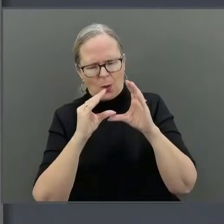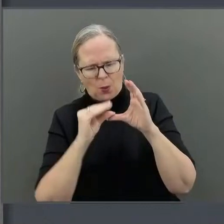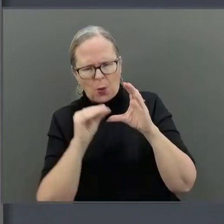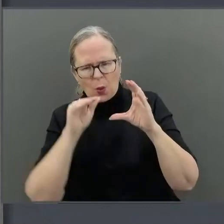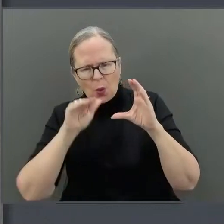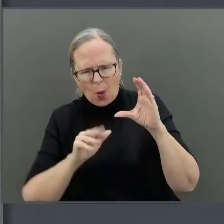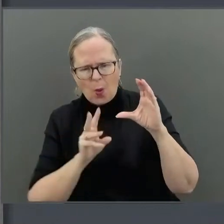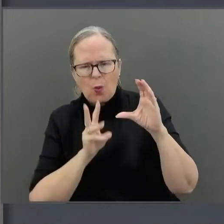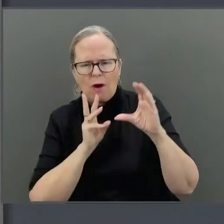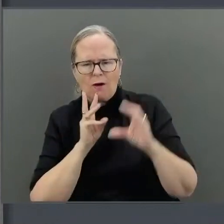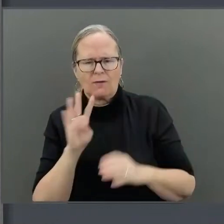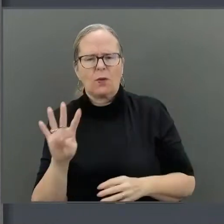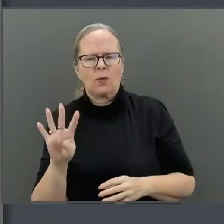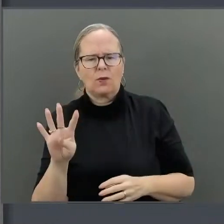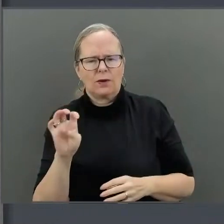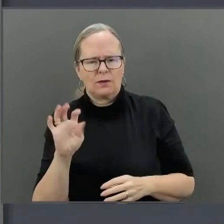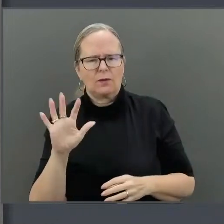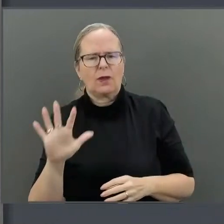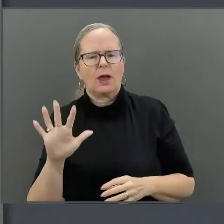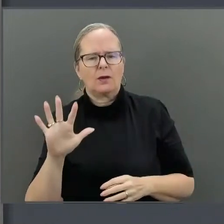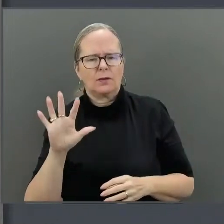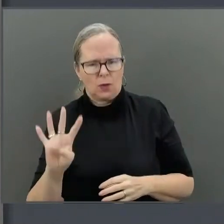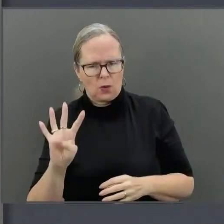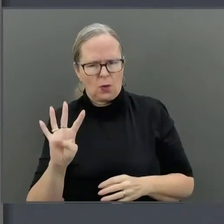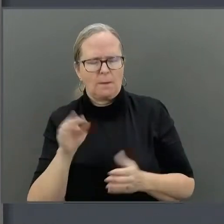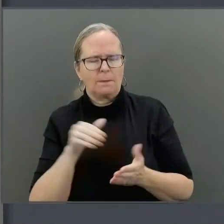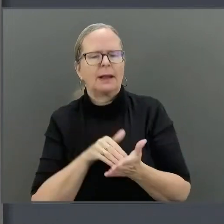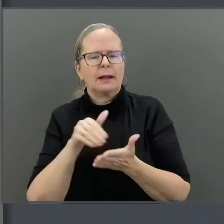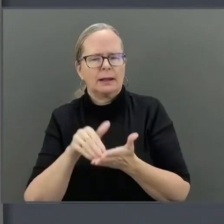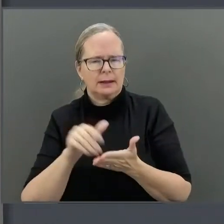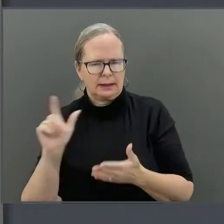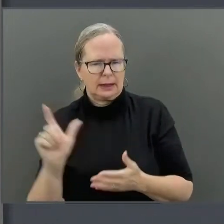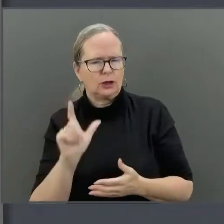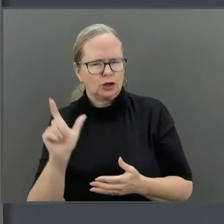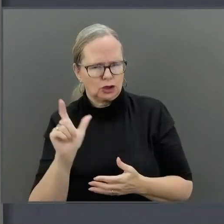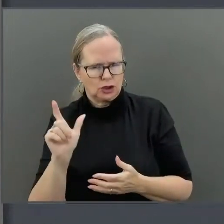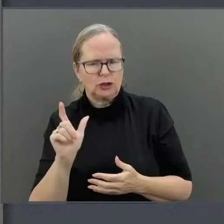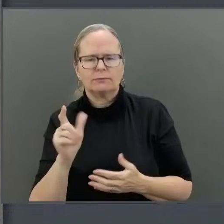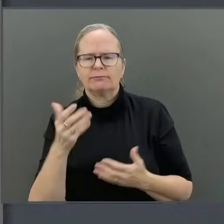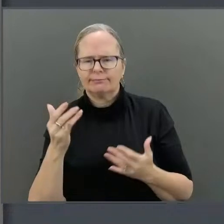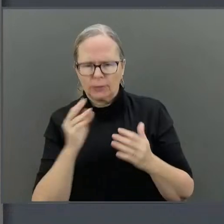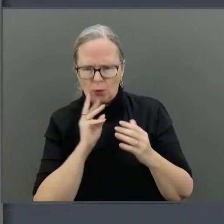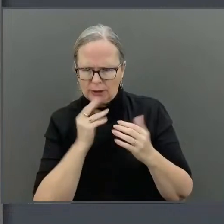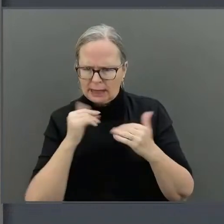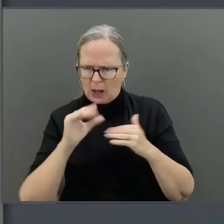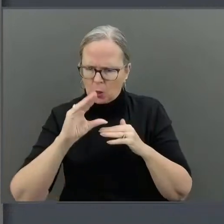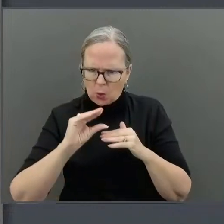the question is can we keep this streak going and if we stick to playoffs uh I can tell you